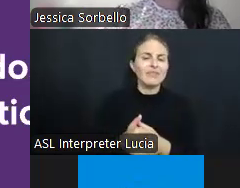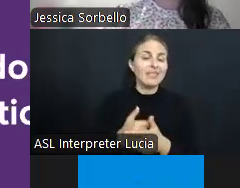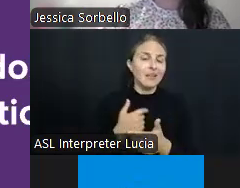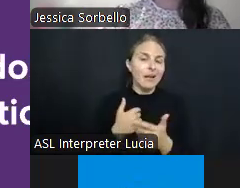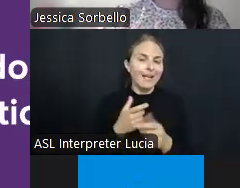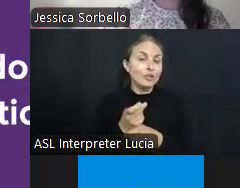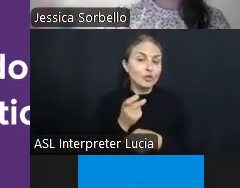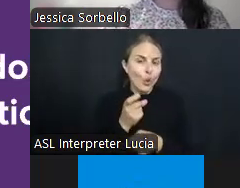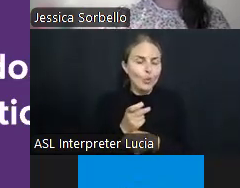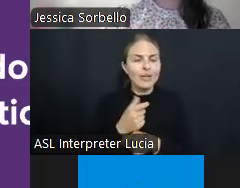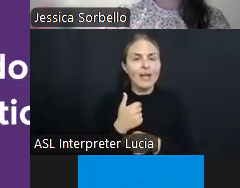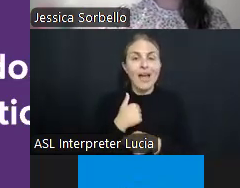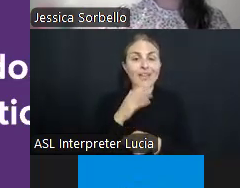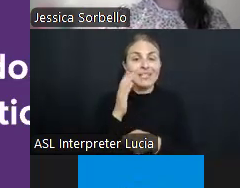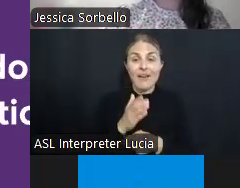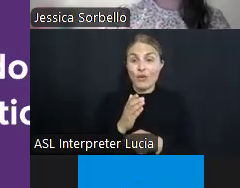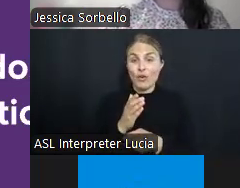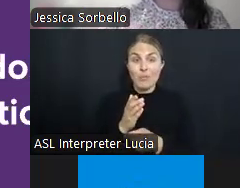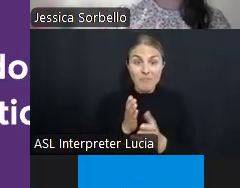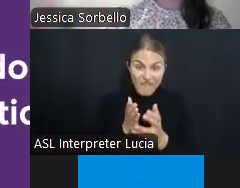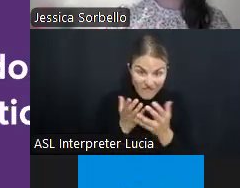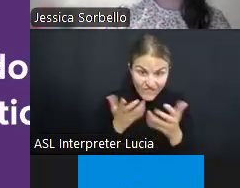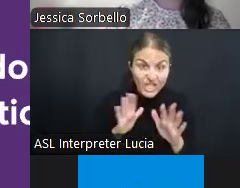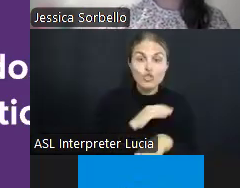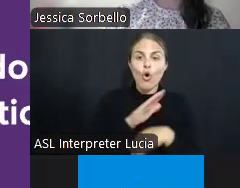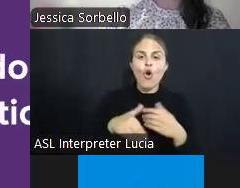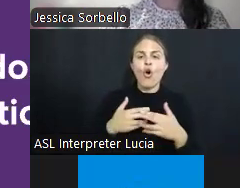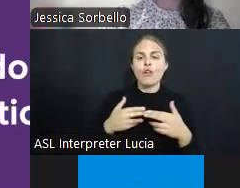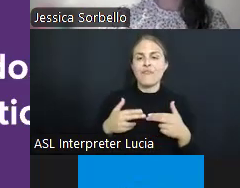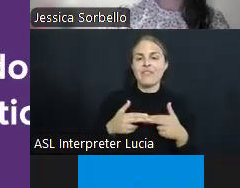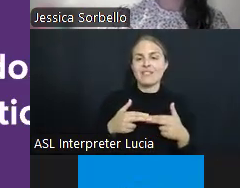great thing because it is largely, you know, due